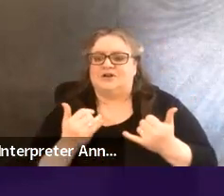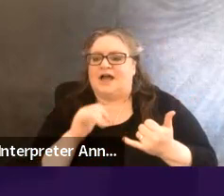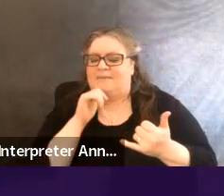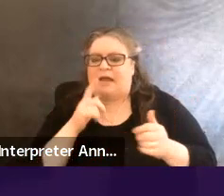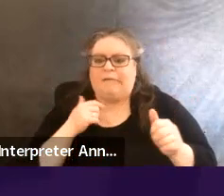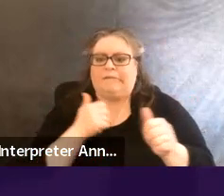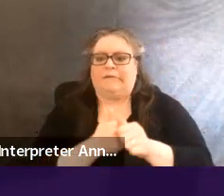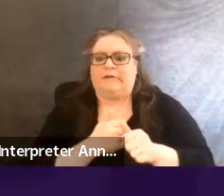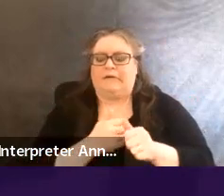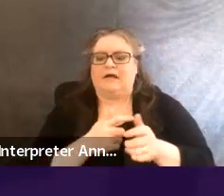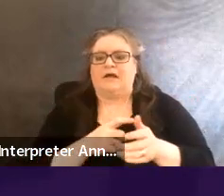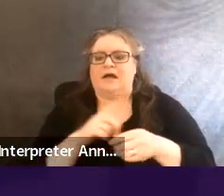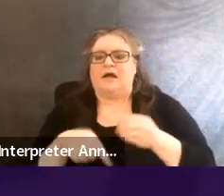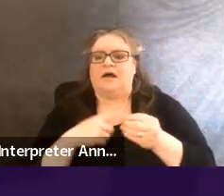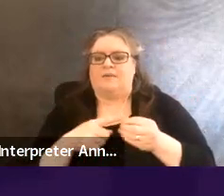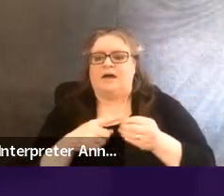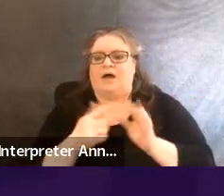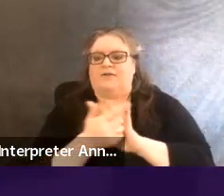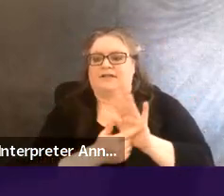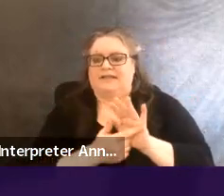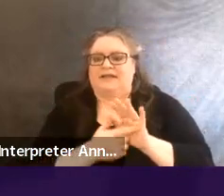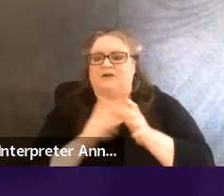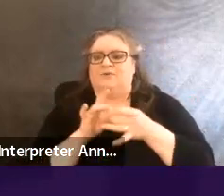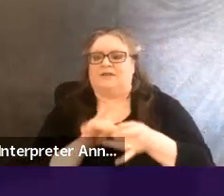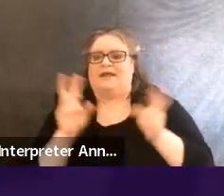regarding those legal related issues.